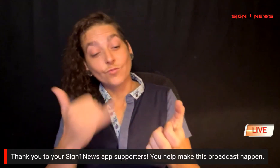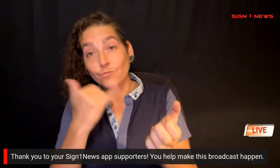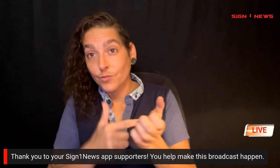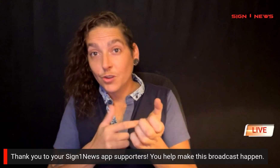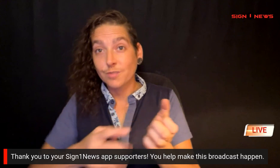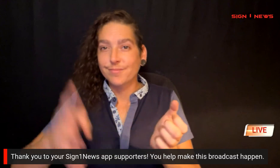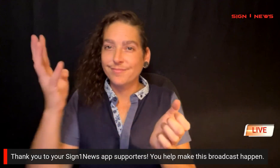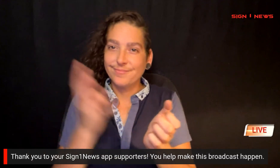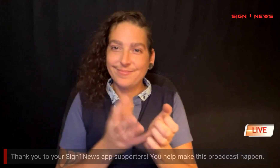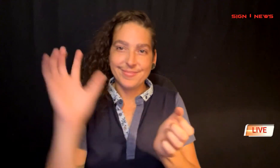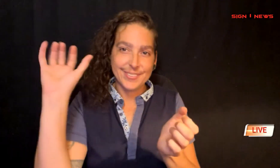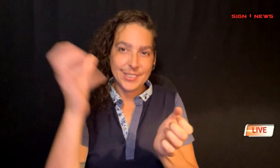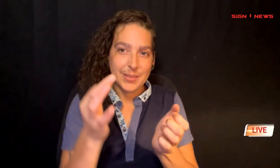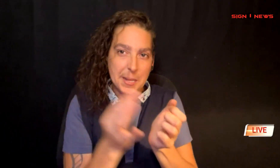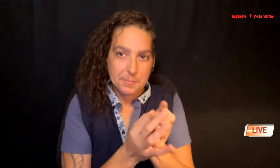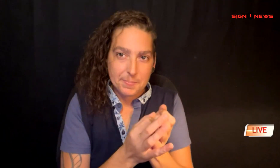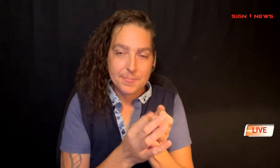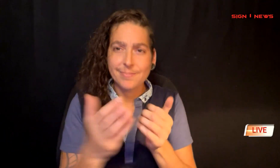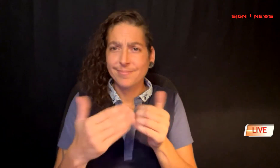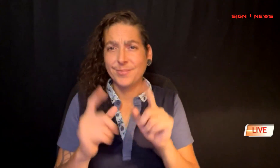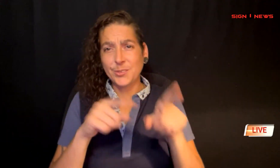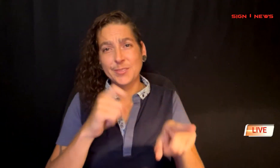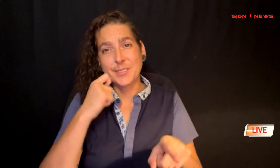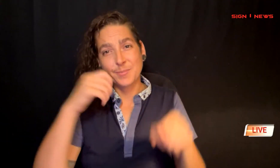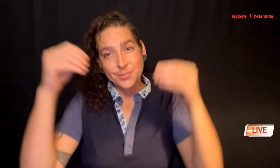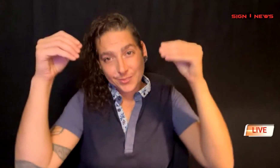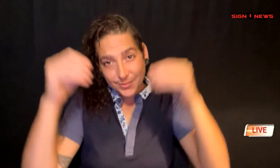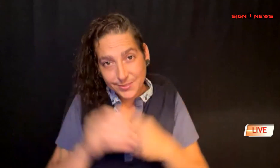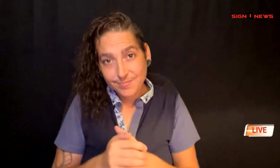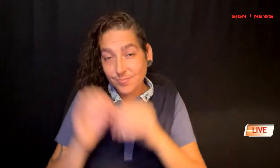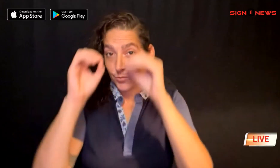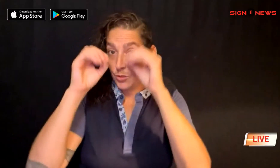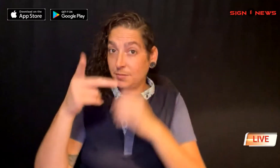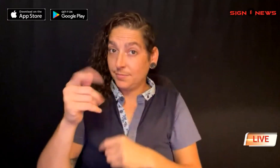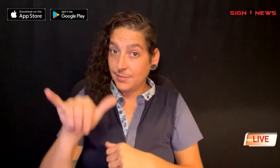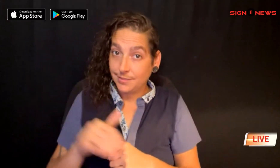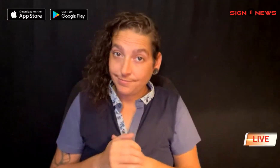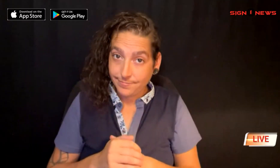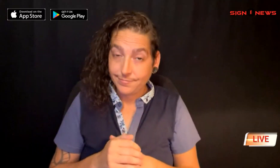app by heading to the app store or Google play store on your smart phone and you can